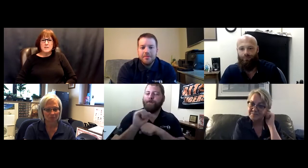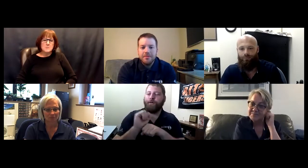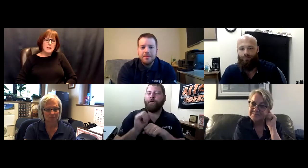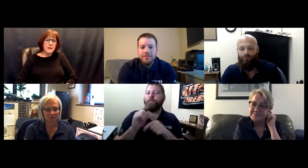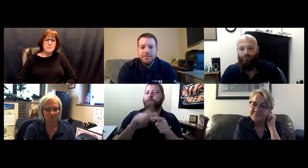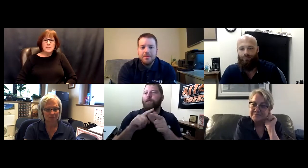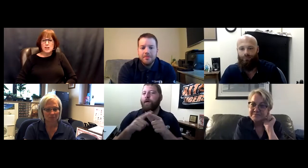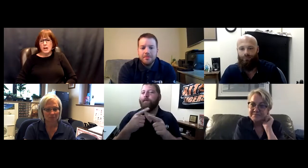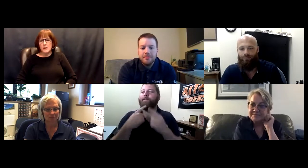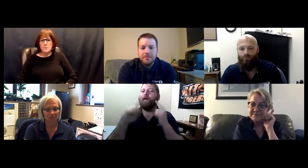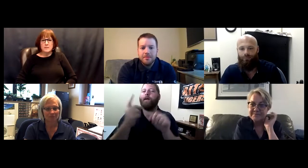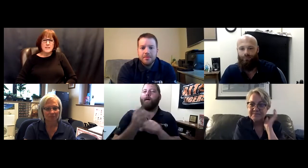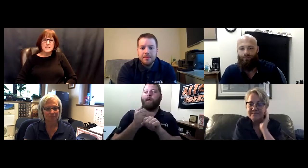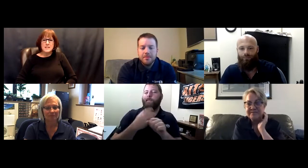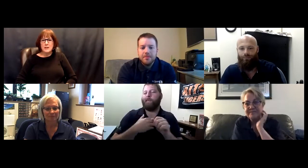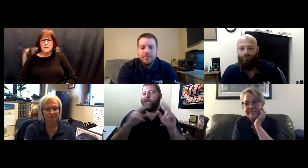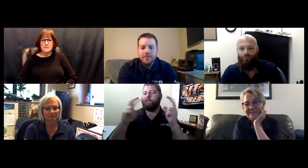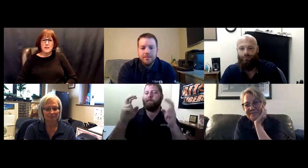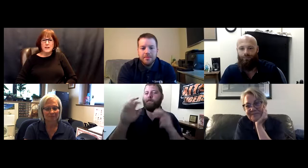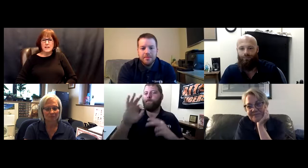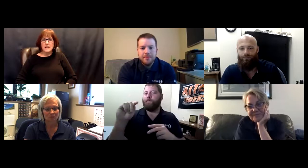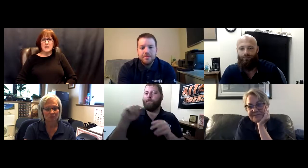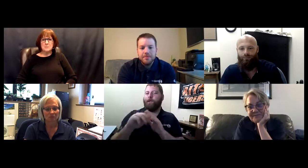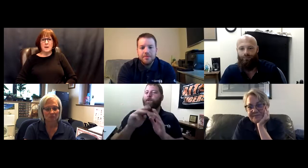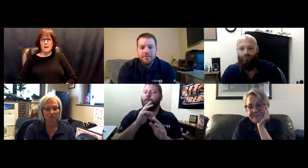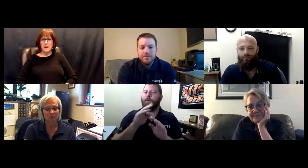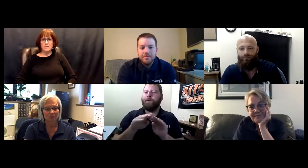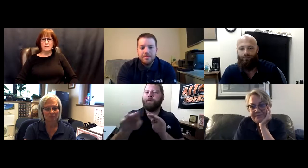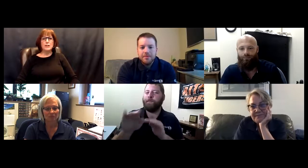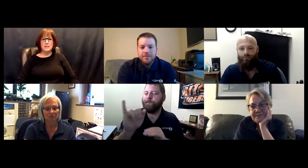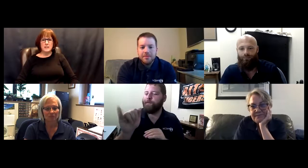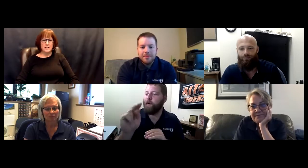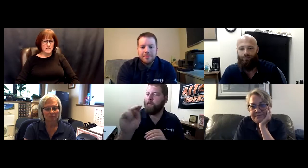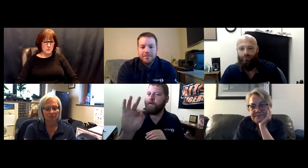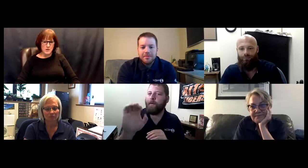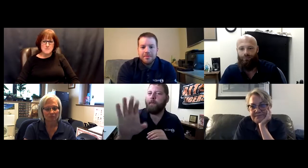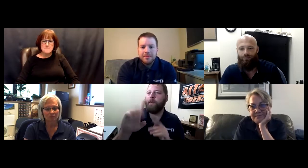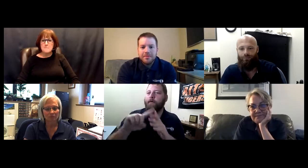picking up the job and the ins and outs and finally got my foot in the door